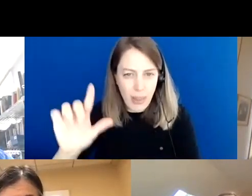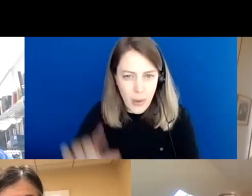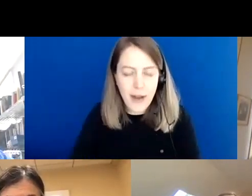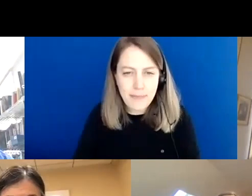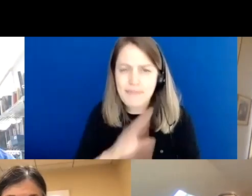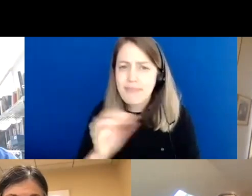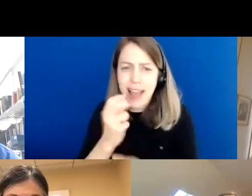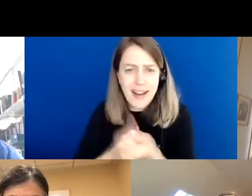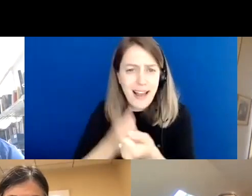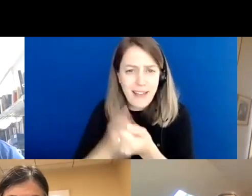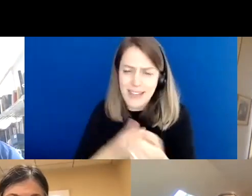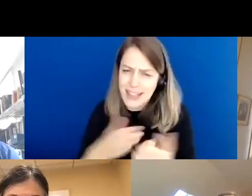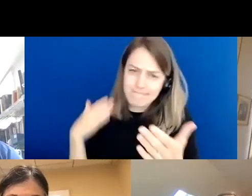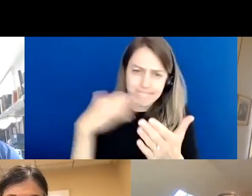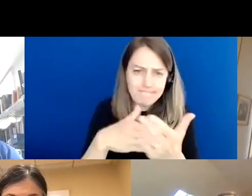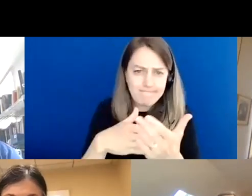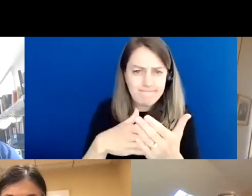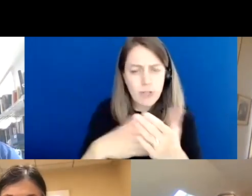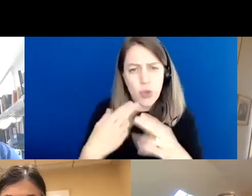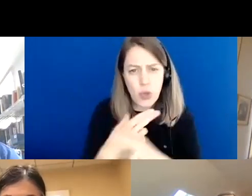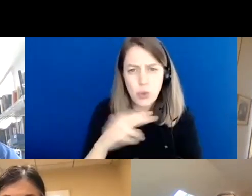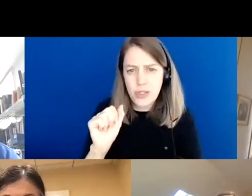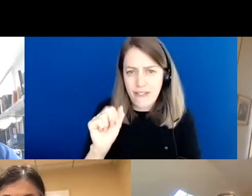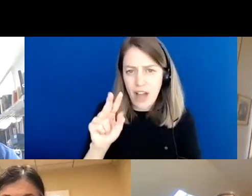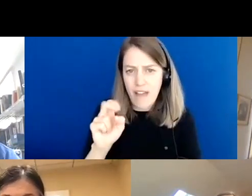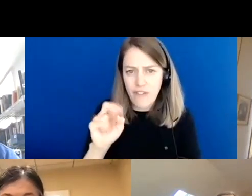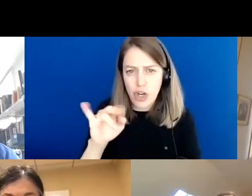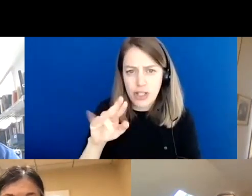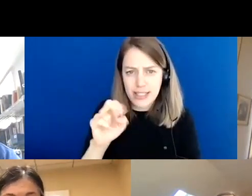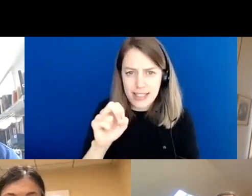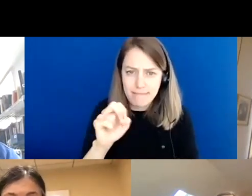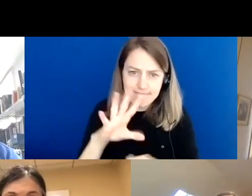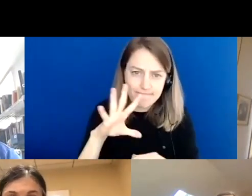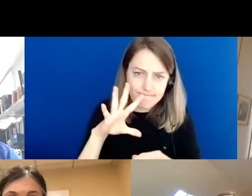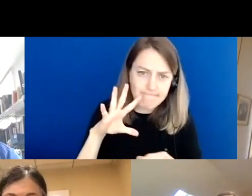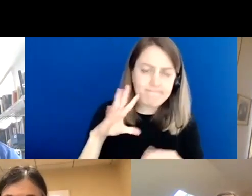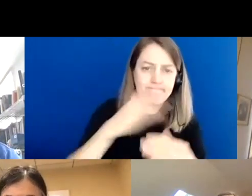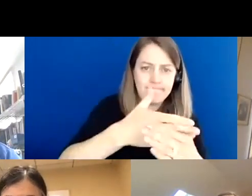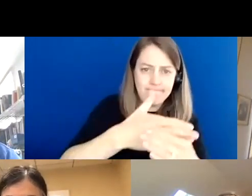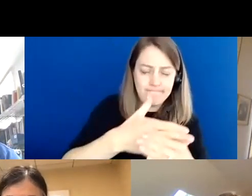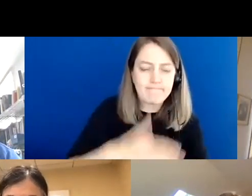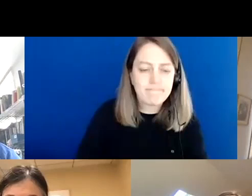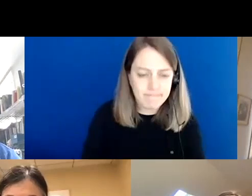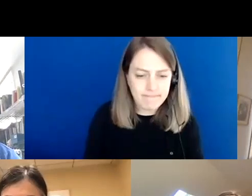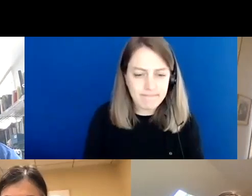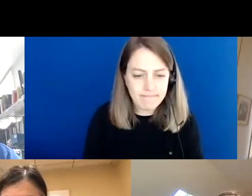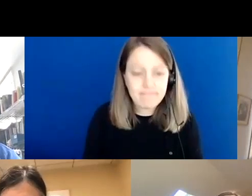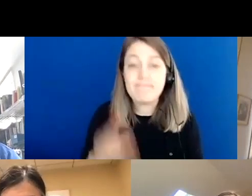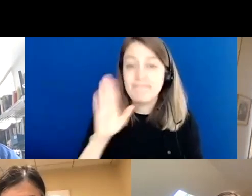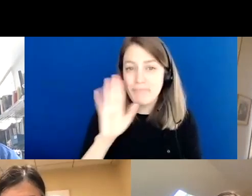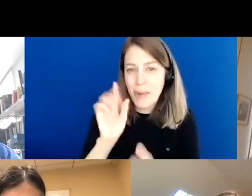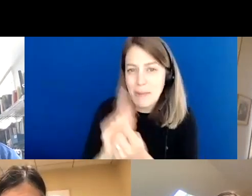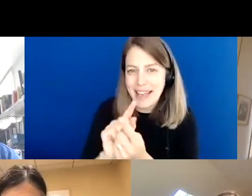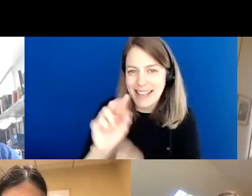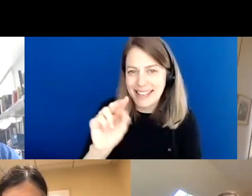against the use of aversives at the Judge Rotenberg Center. You'll meet Nancy and see her later as a panelist.